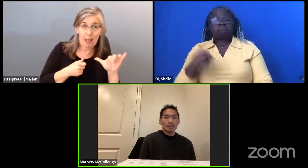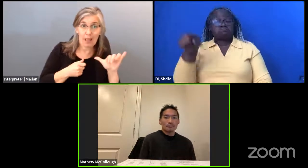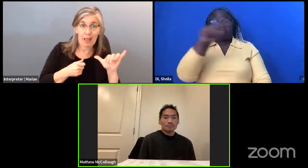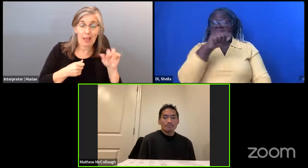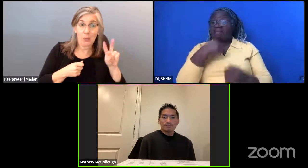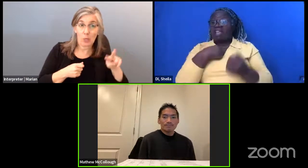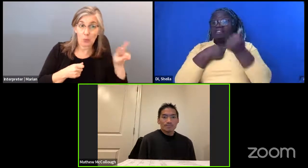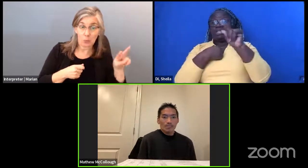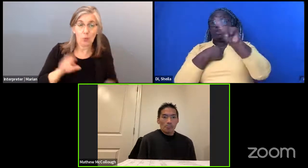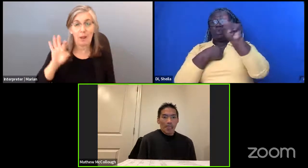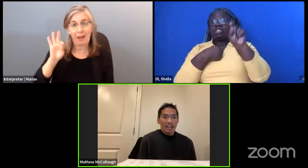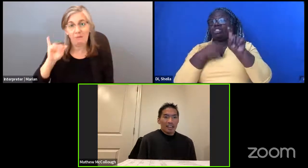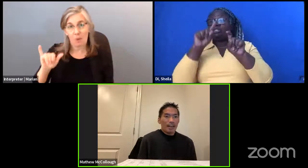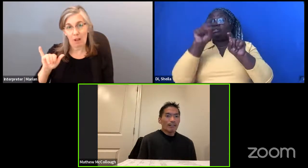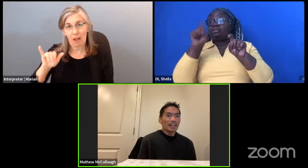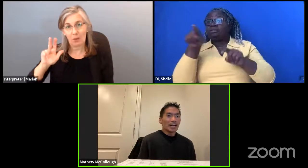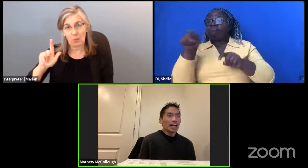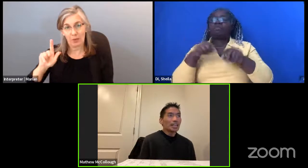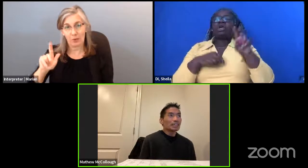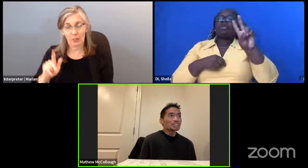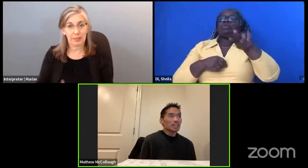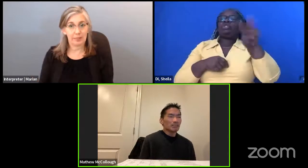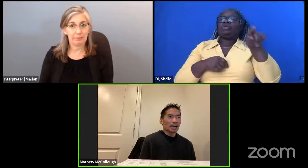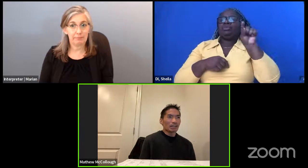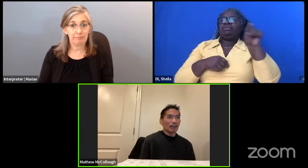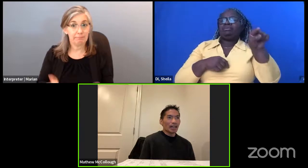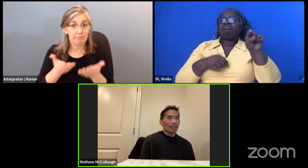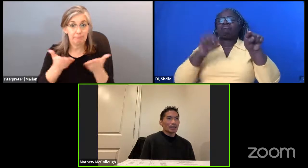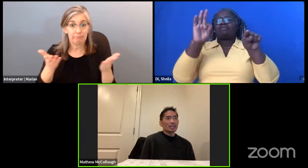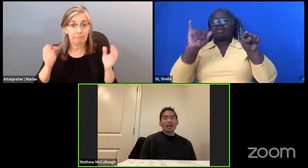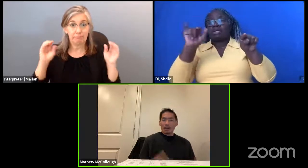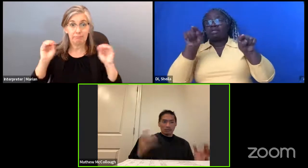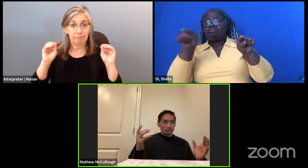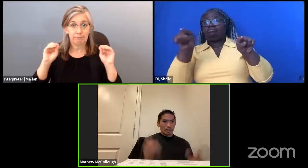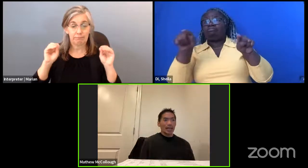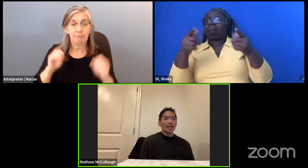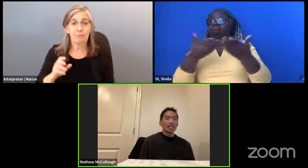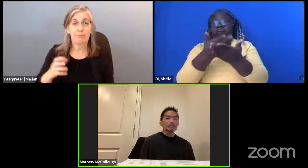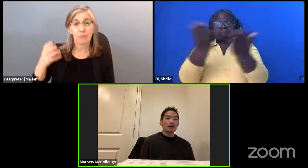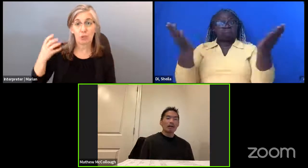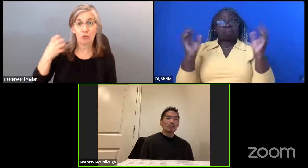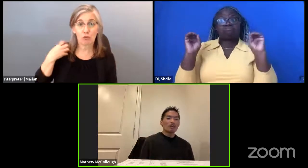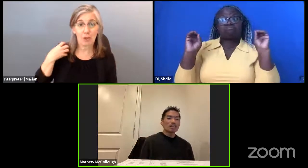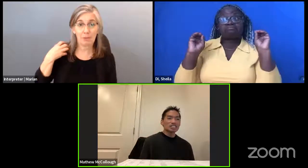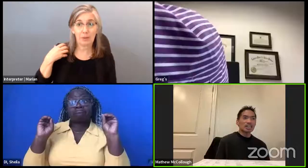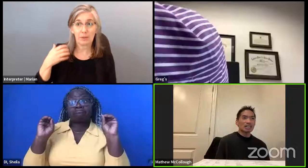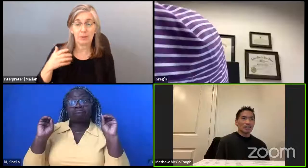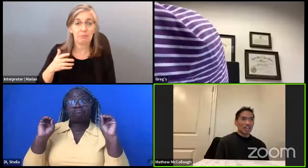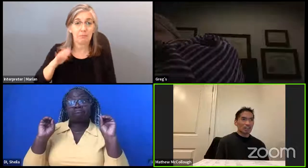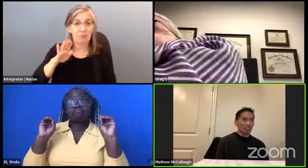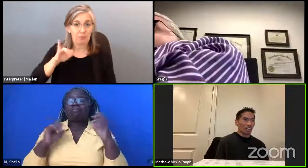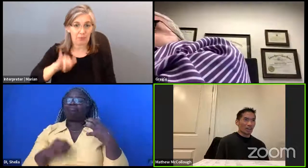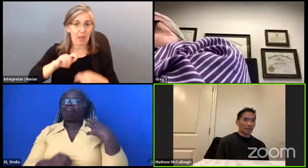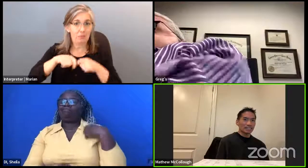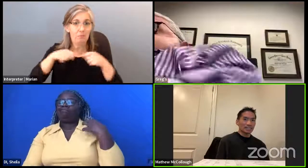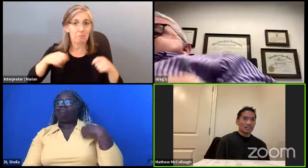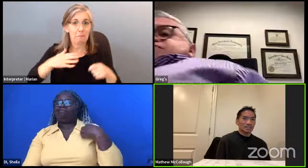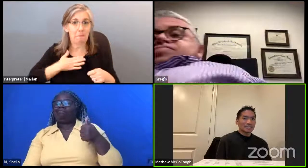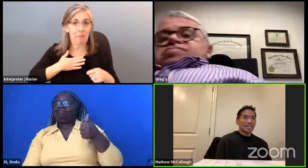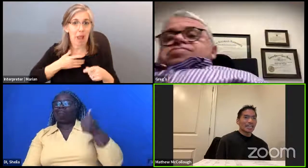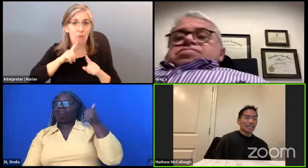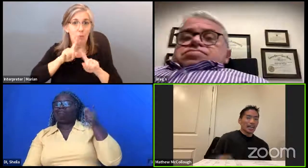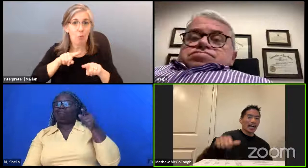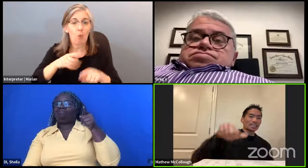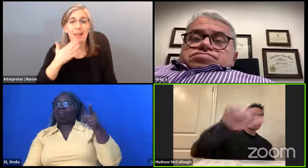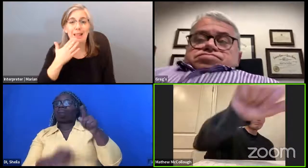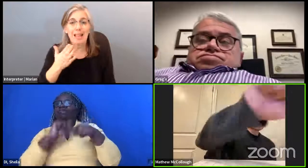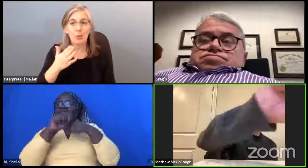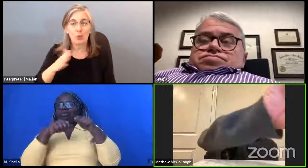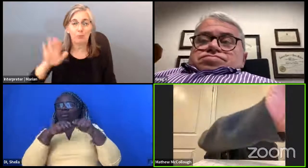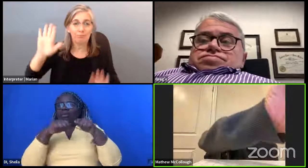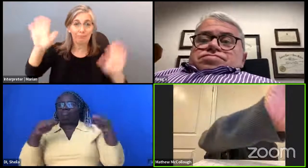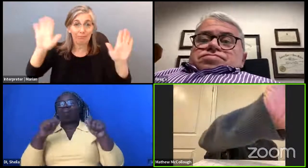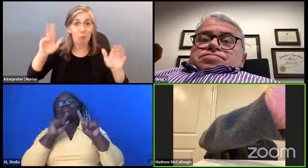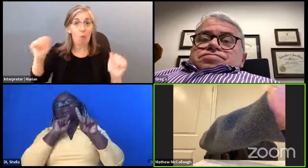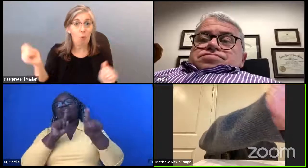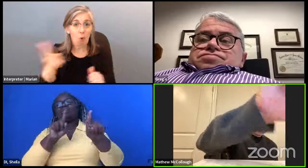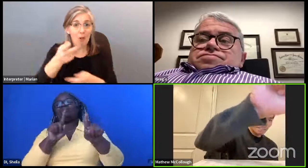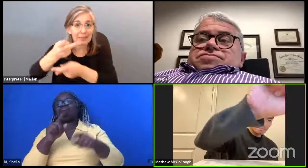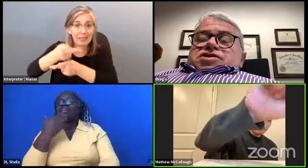Hearing none, Greg, that ends my report, sir, thank you very much, take care, guys.